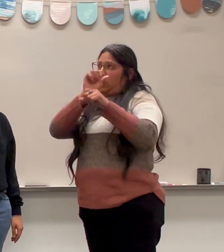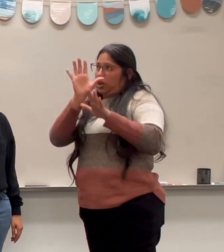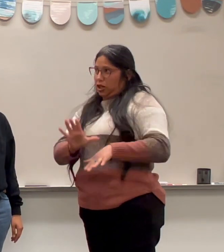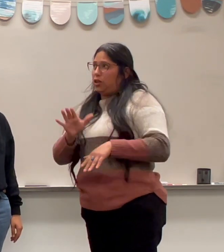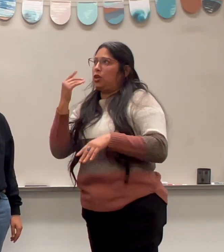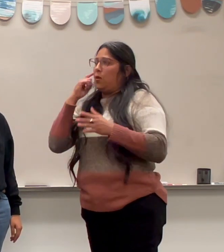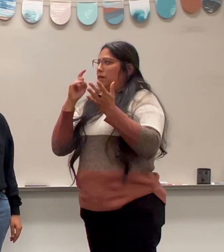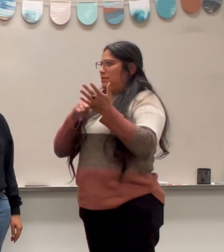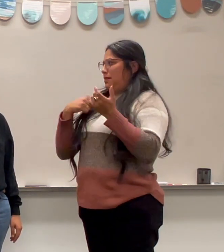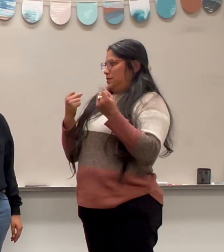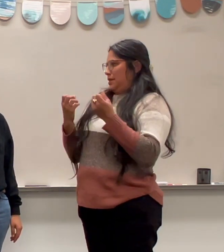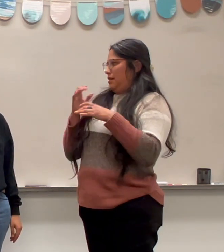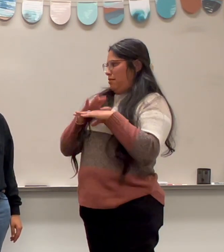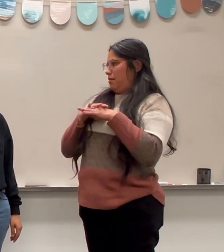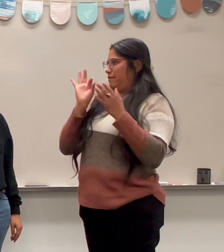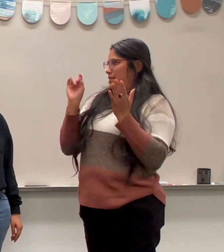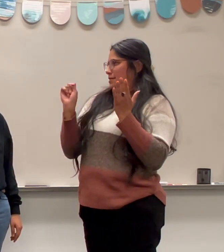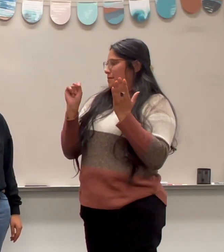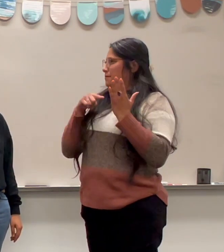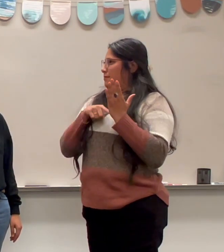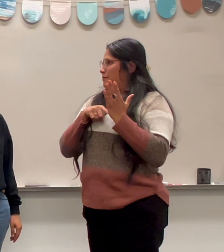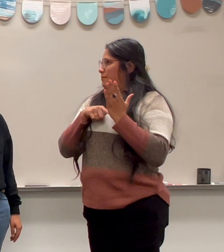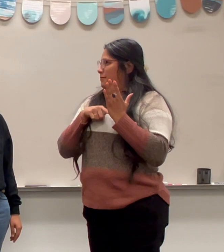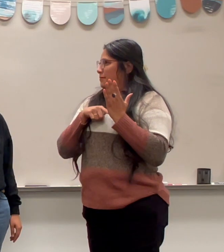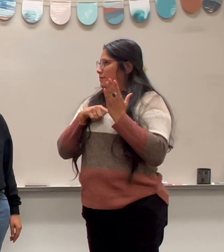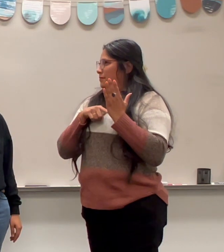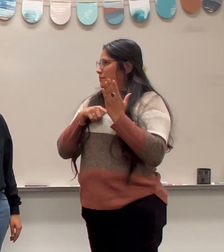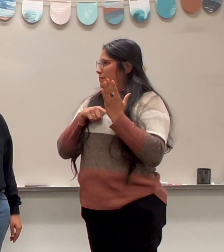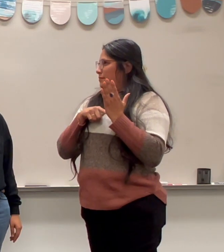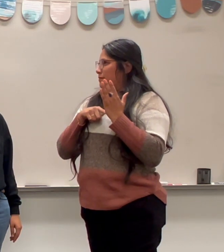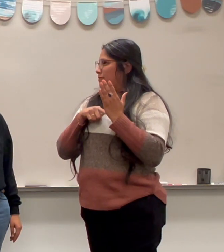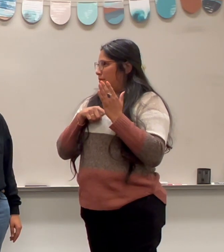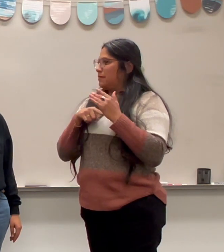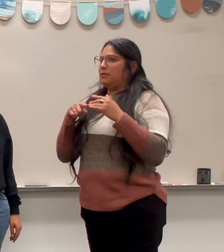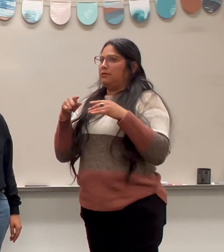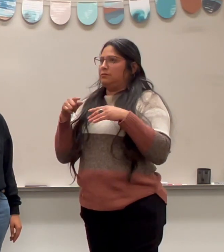who actually had the receptive skills for that but also when I was at the gas station there was